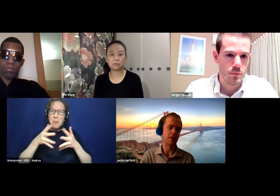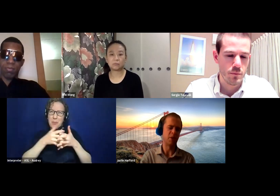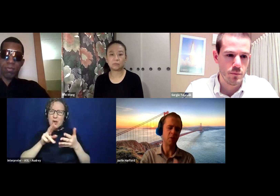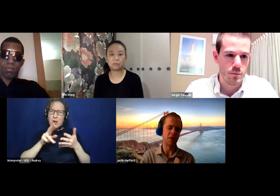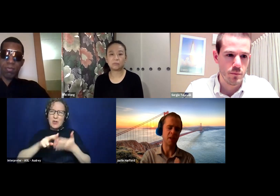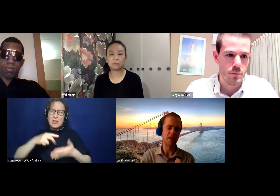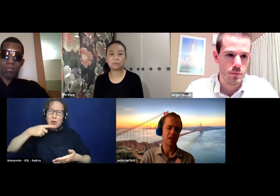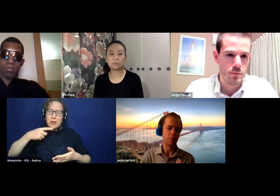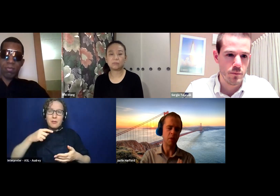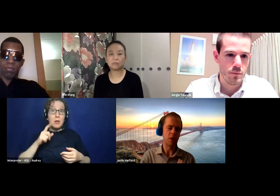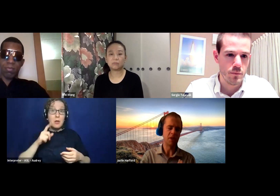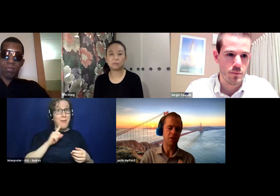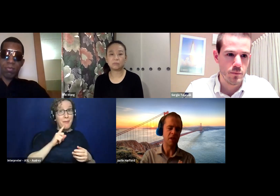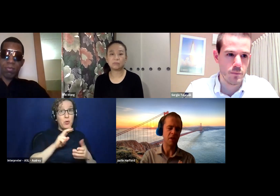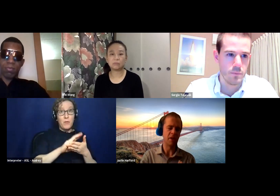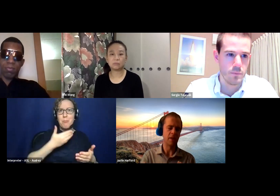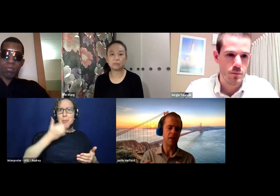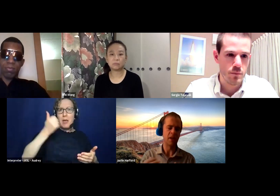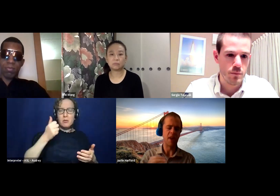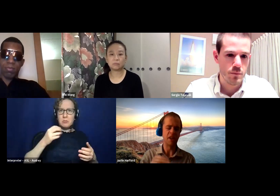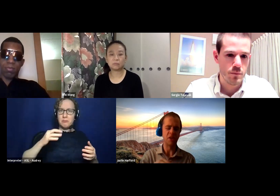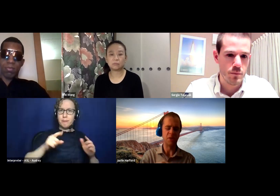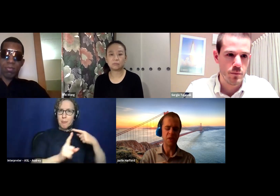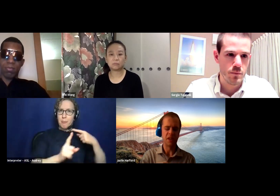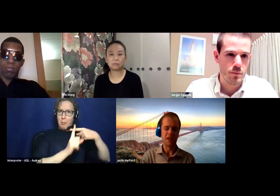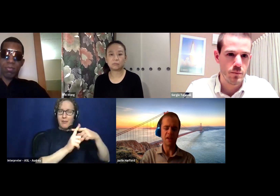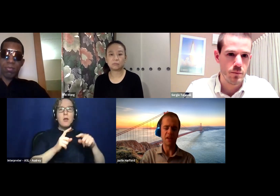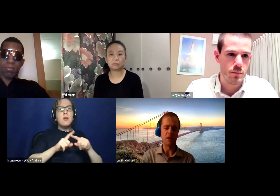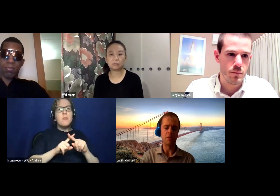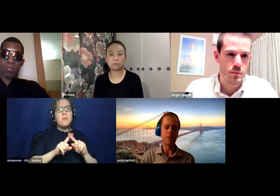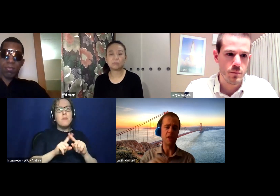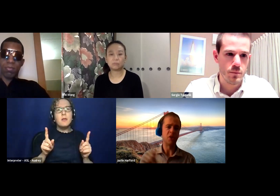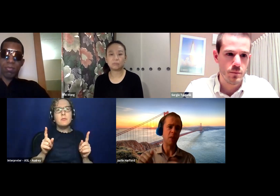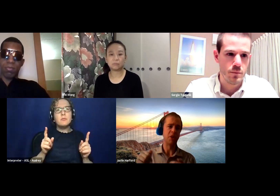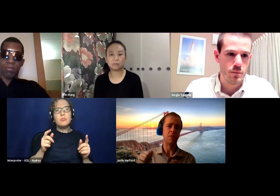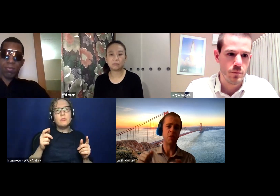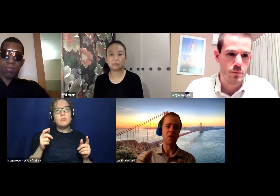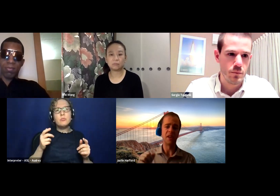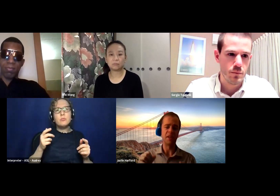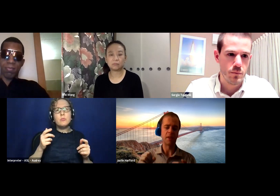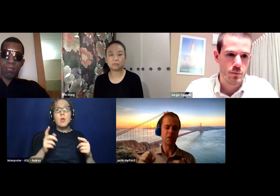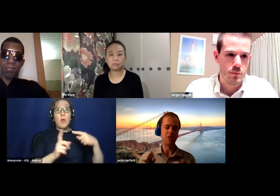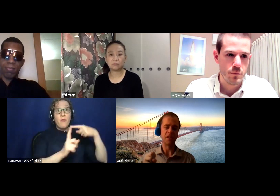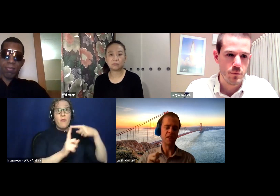Deaf University, but what do you think are kind of the advantages of each option for a deaf student